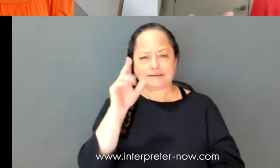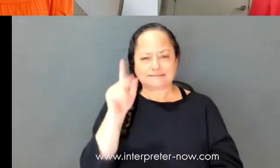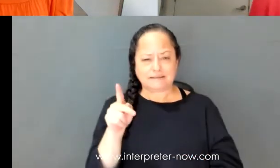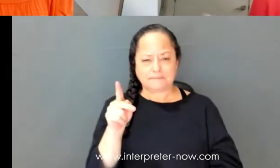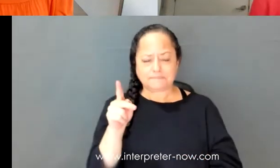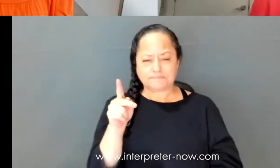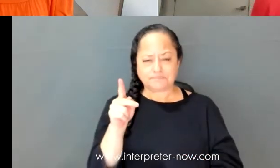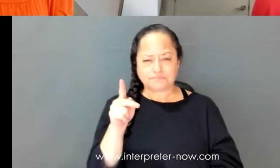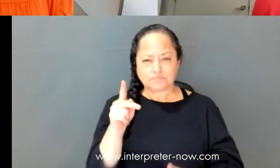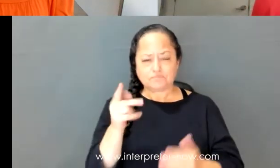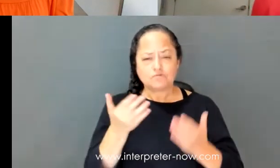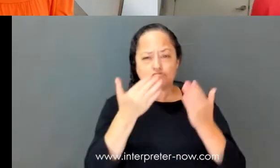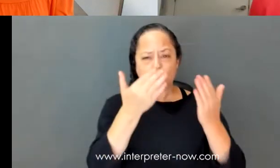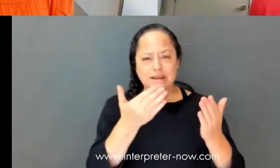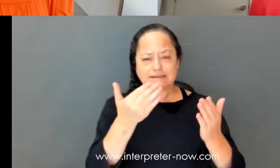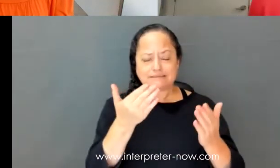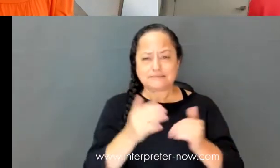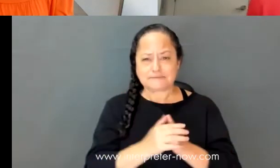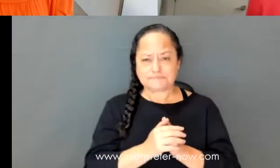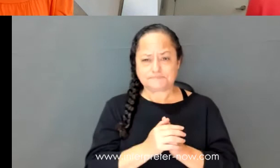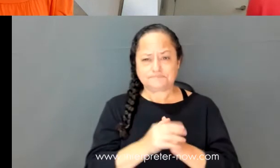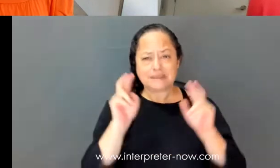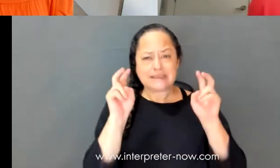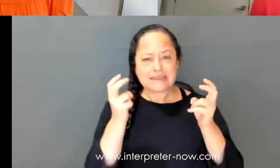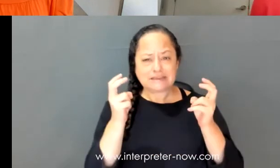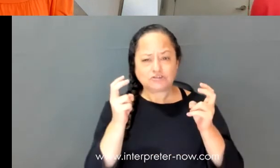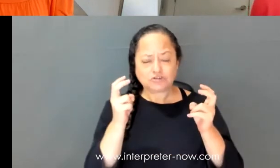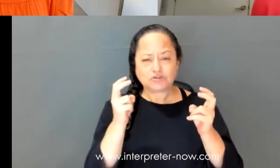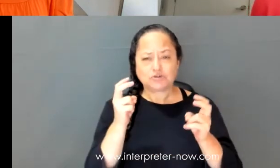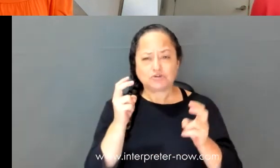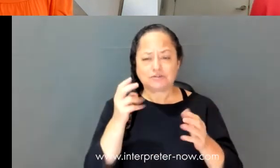raises the fore issues of facing bias and discrimination.